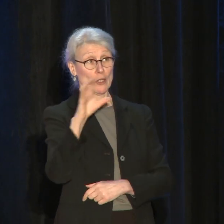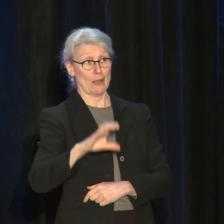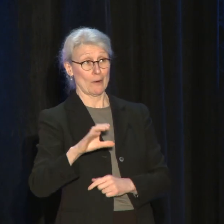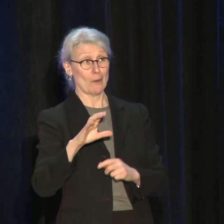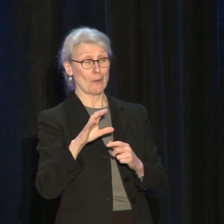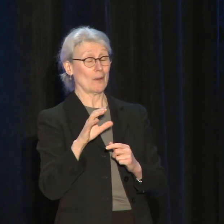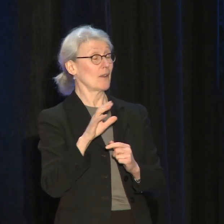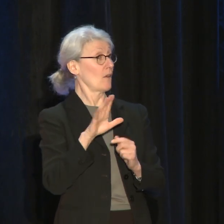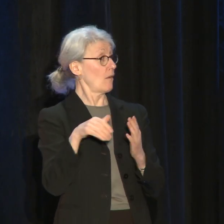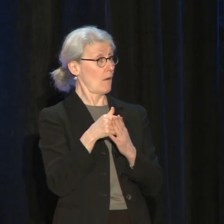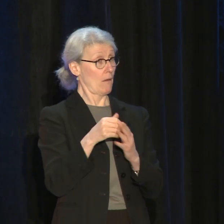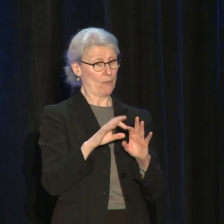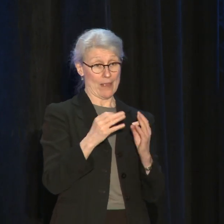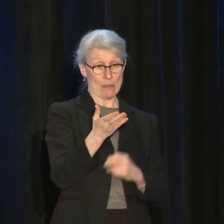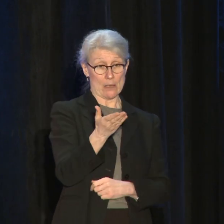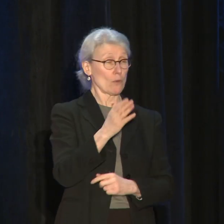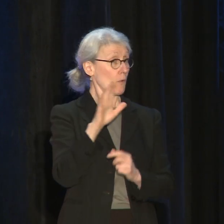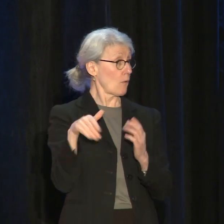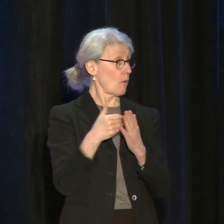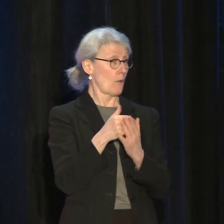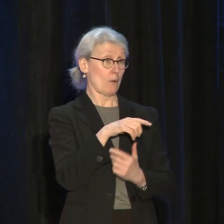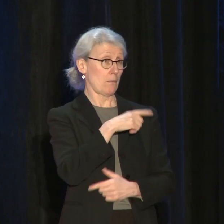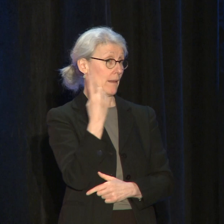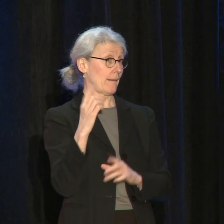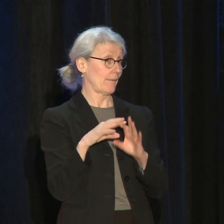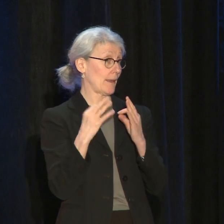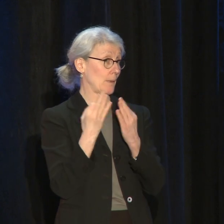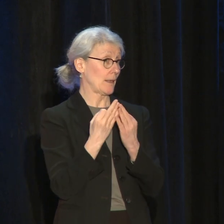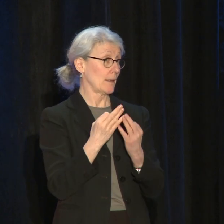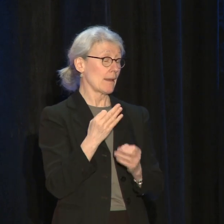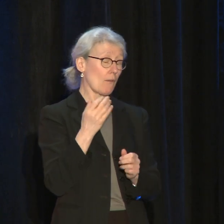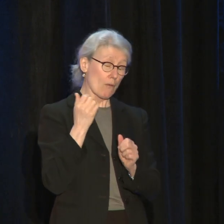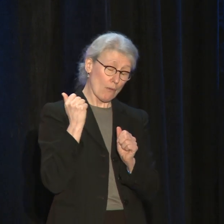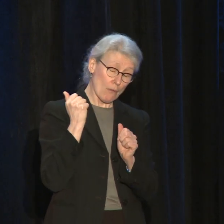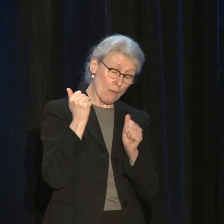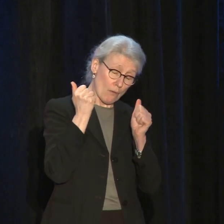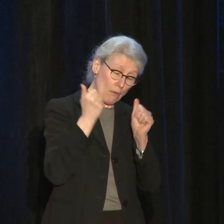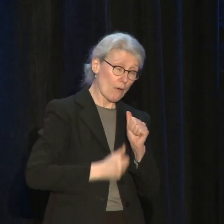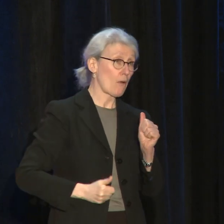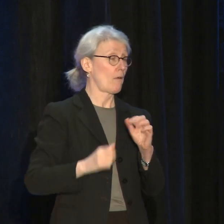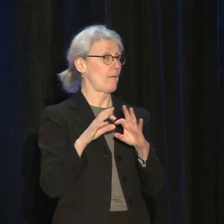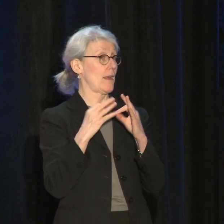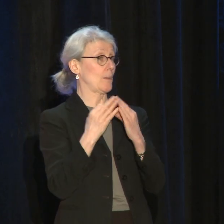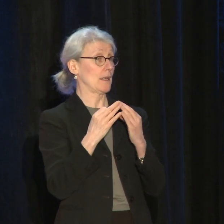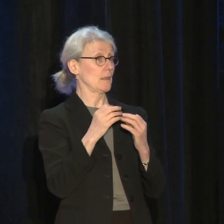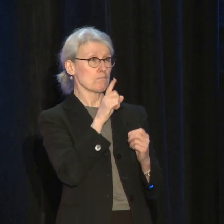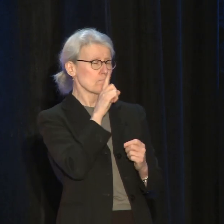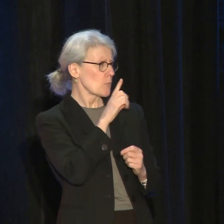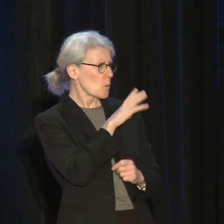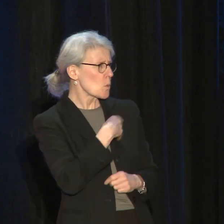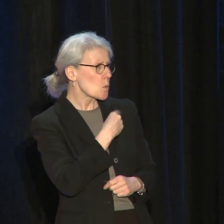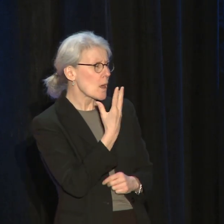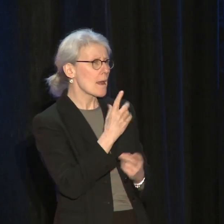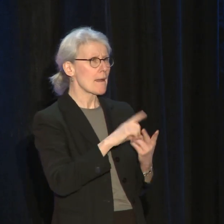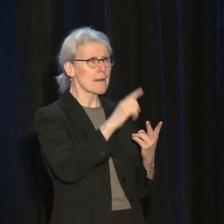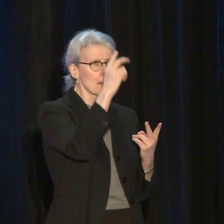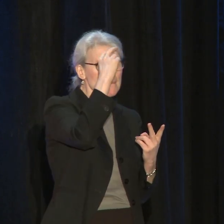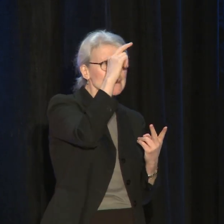I am not exaggerating. Every single family I saw before for the court being torn apart was a Black